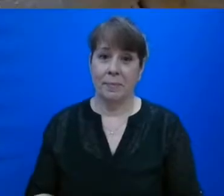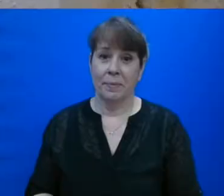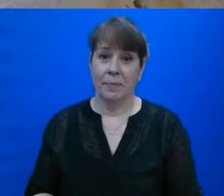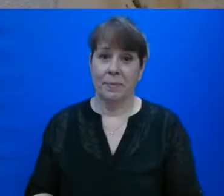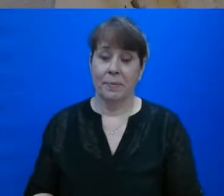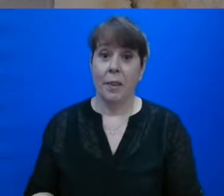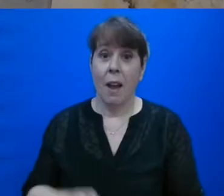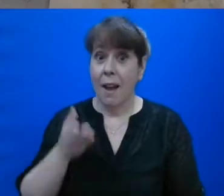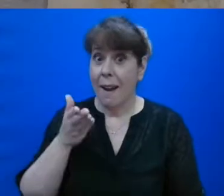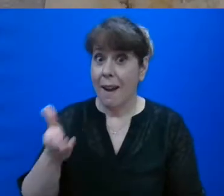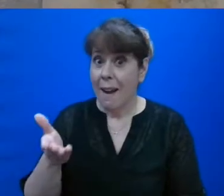HERE'S SOME SPIDERS.